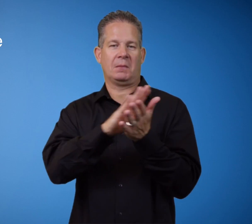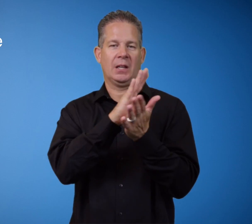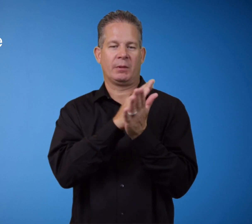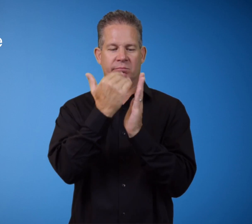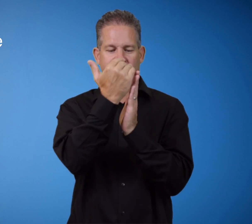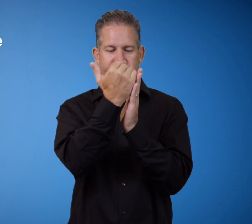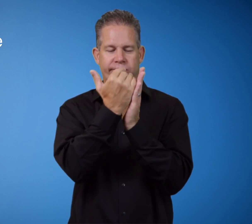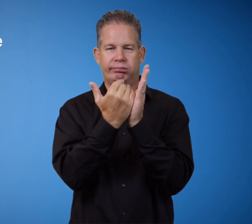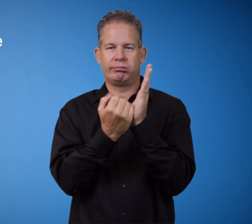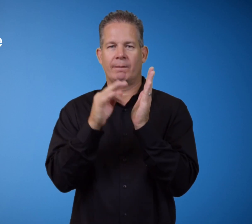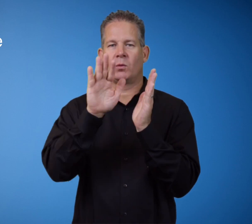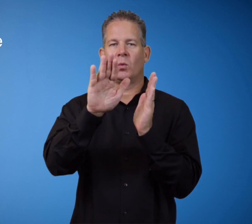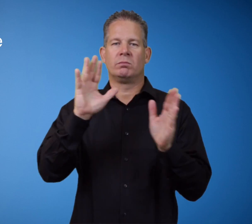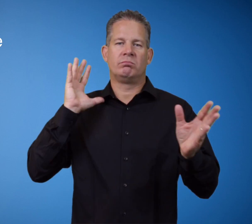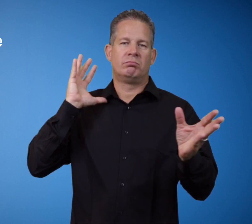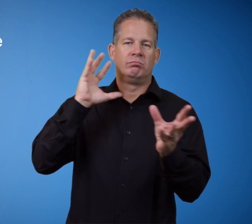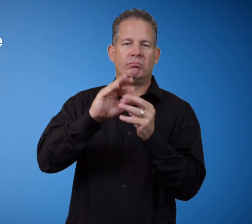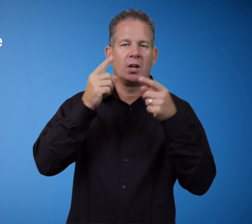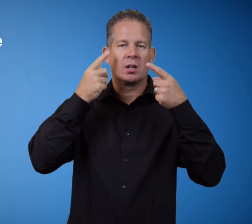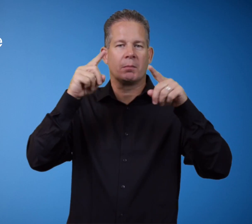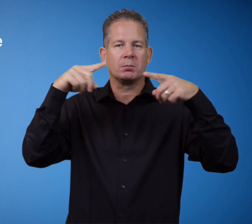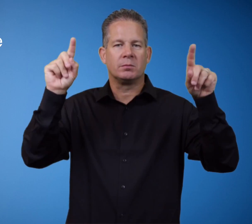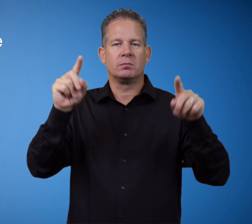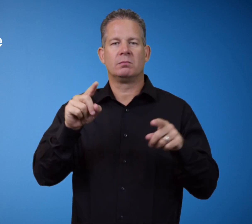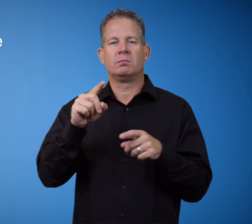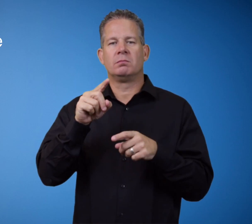Resume. A resume is a document that lists your accomplishments,